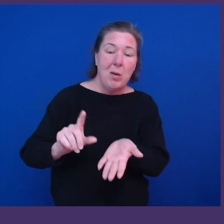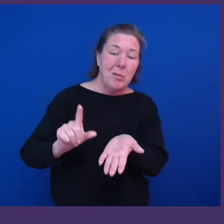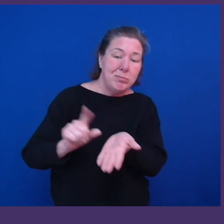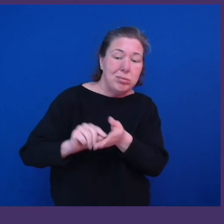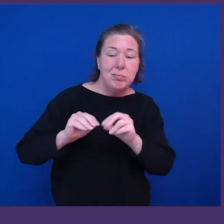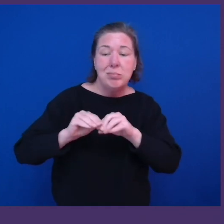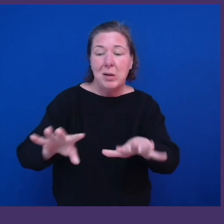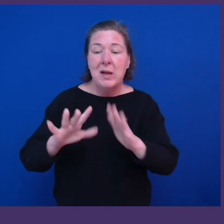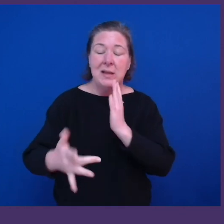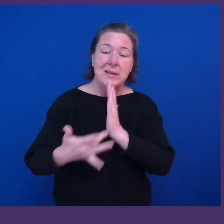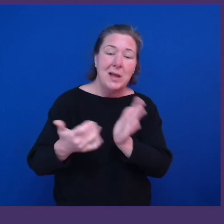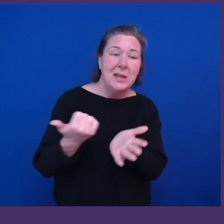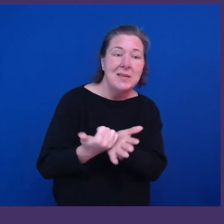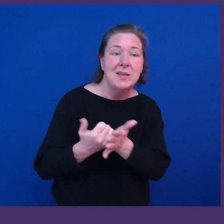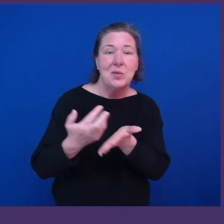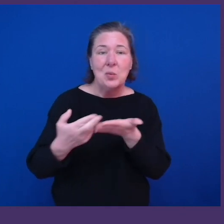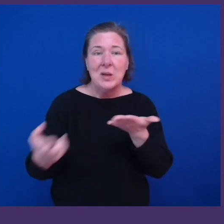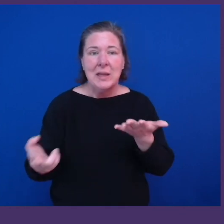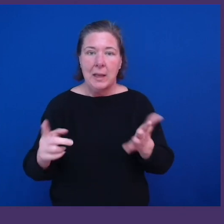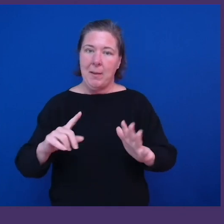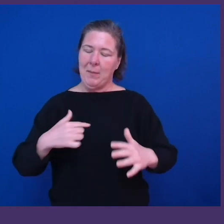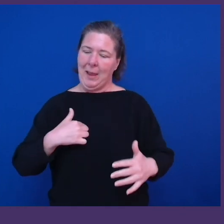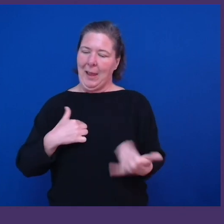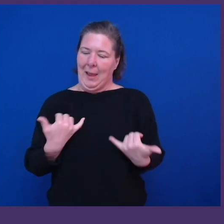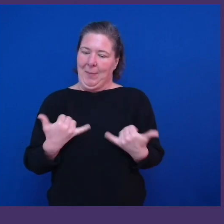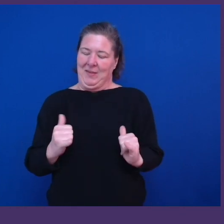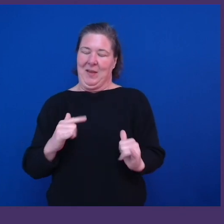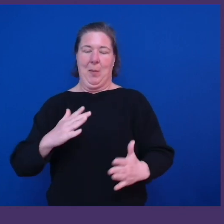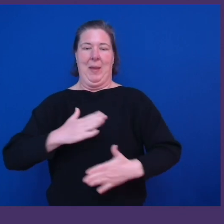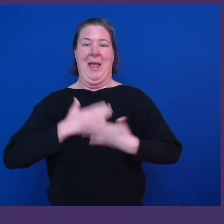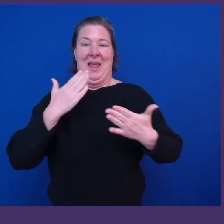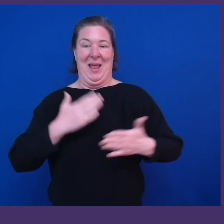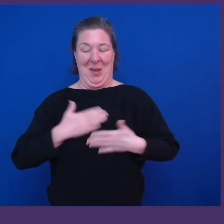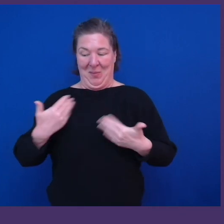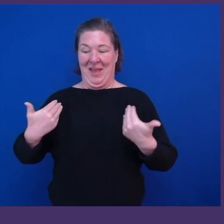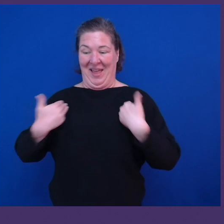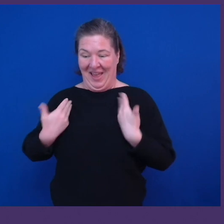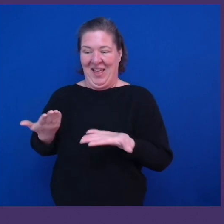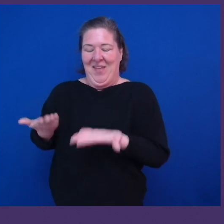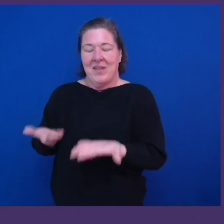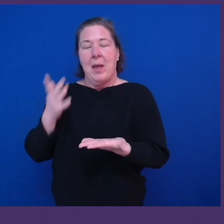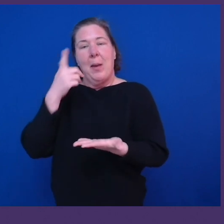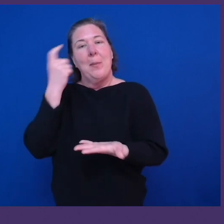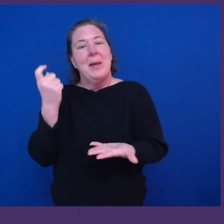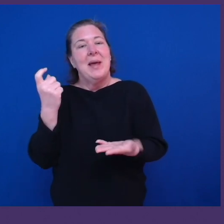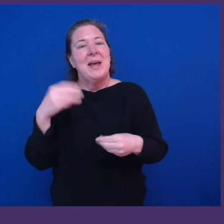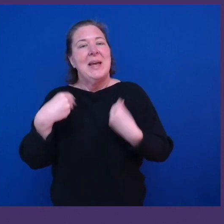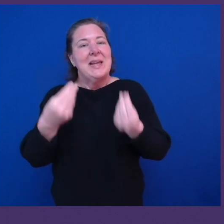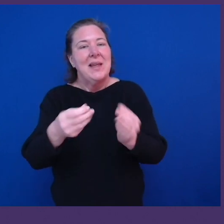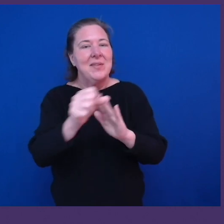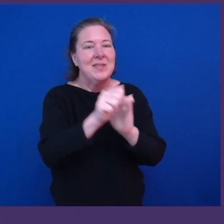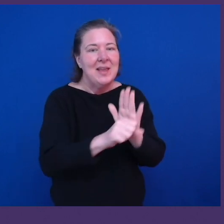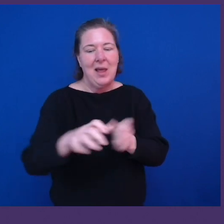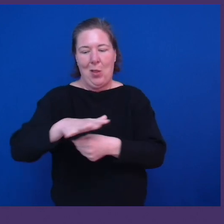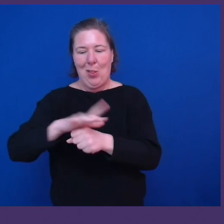but I'm still very glad that it exists because it gives state and local governments themselves a guideline